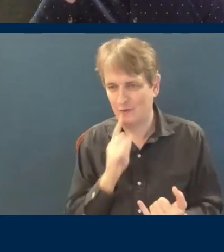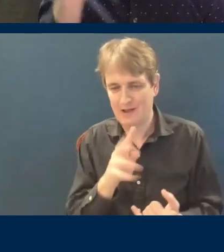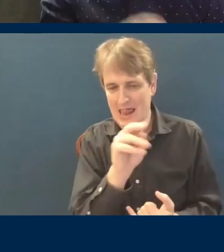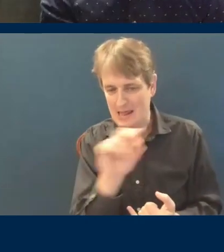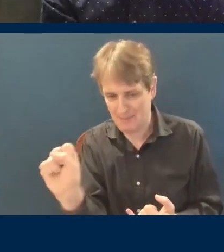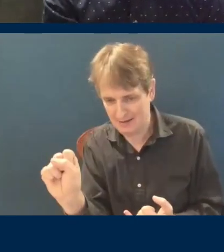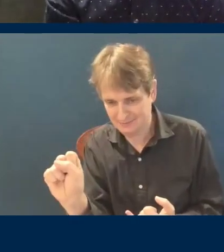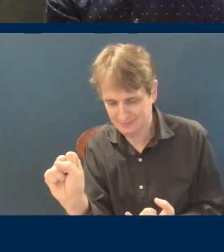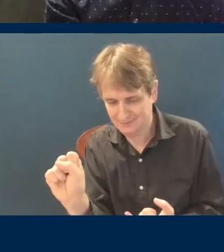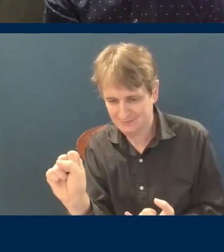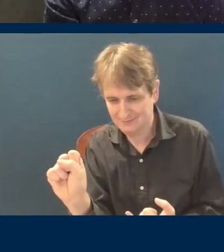and that now that there's...